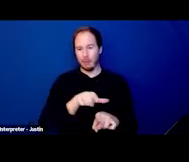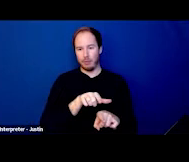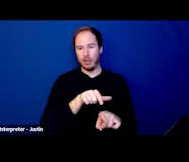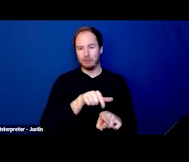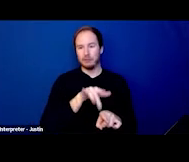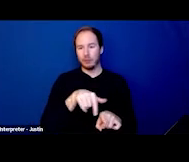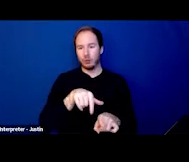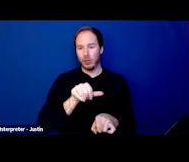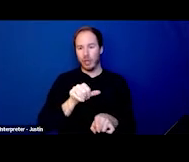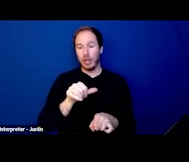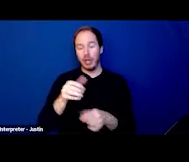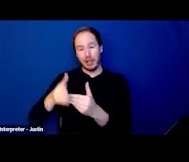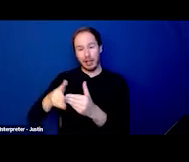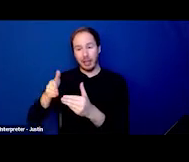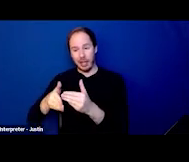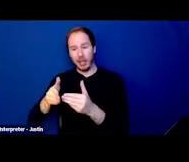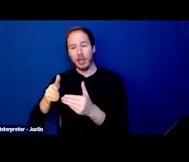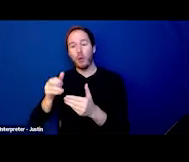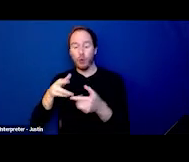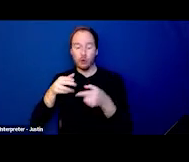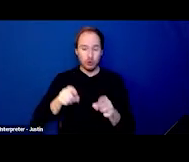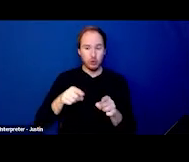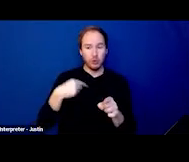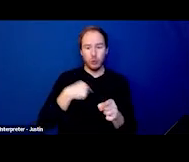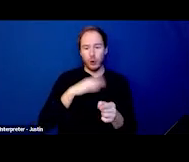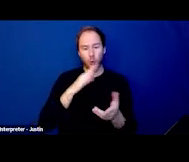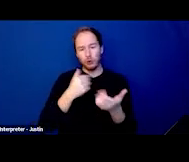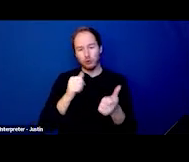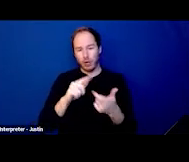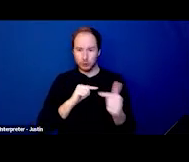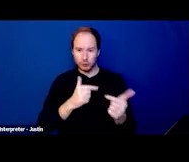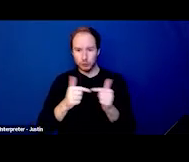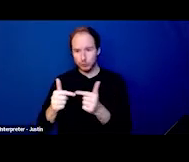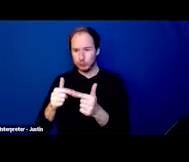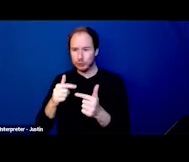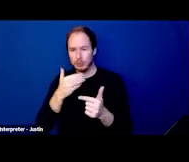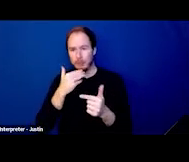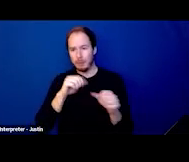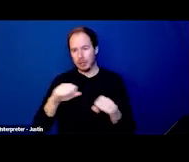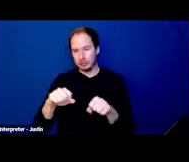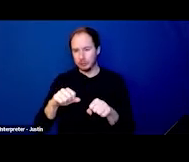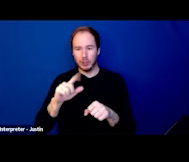during our discussion as we can, but we may not be able to get to all of them.